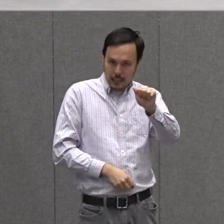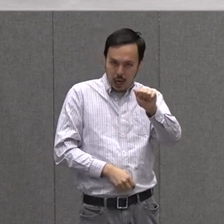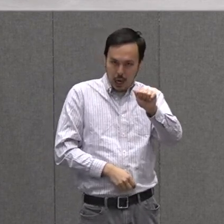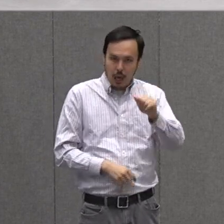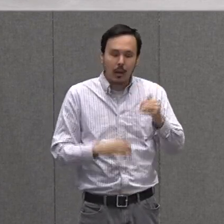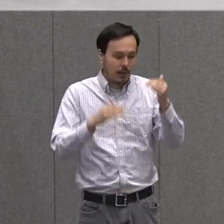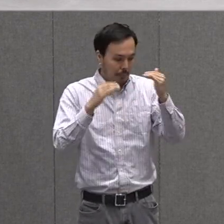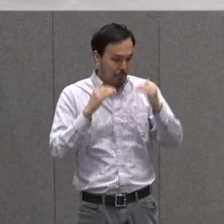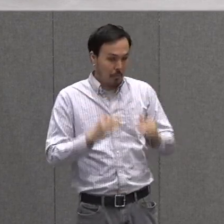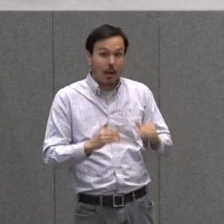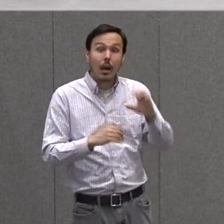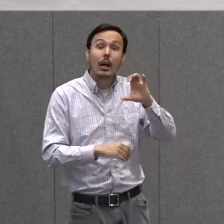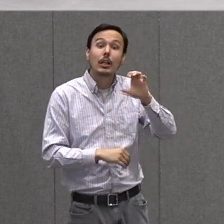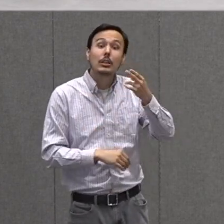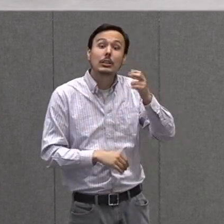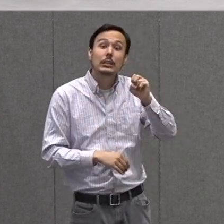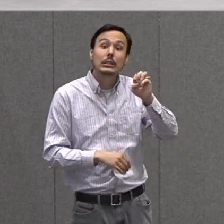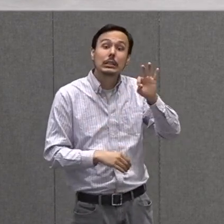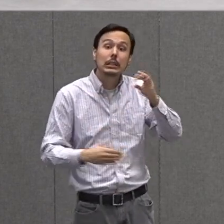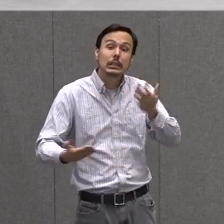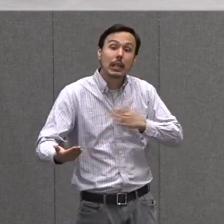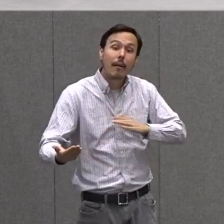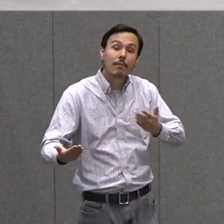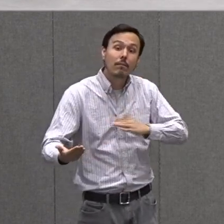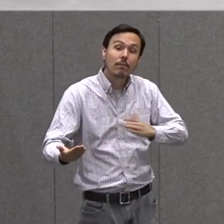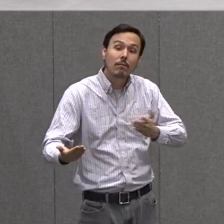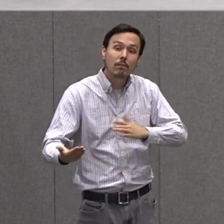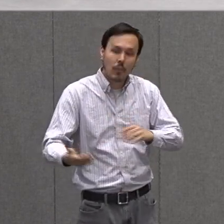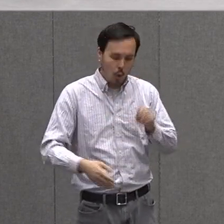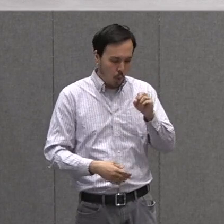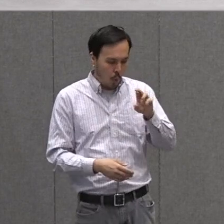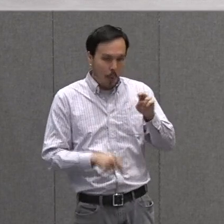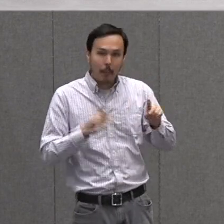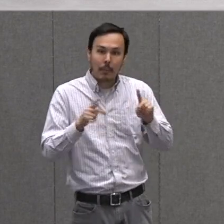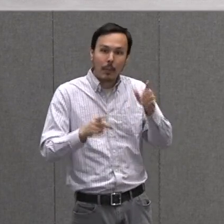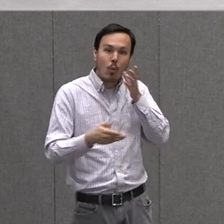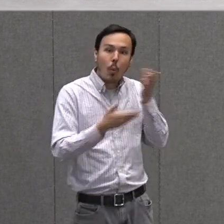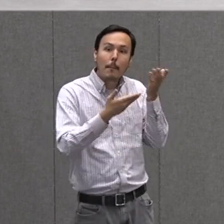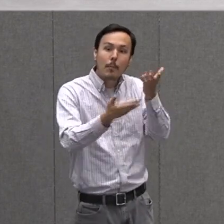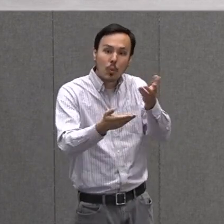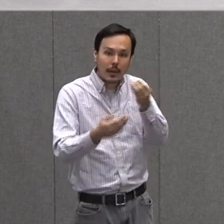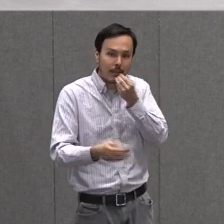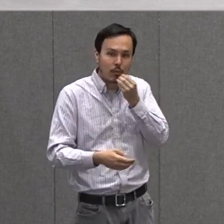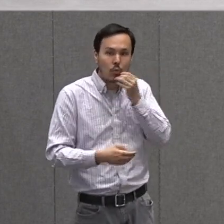or as waiters and waitresses. They are all different types of food workers.